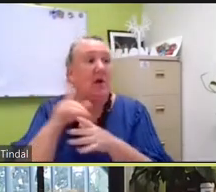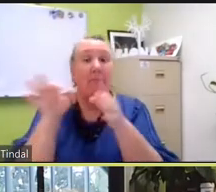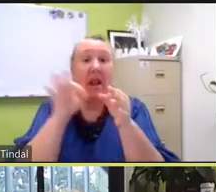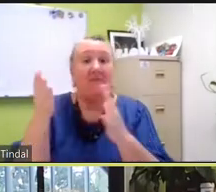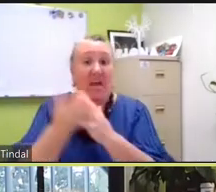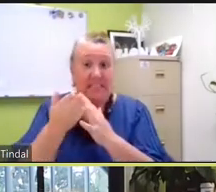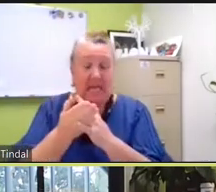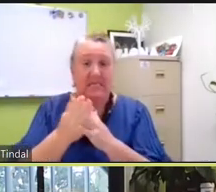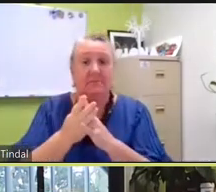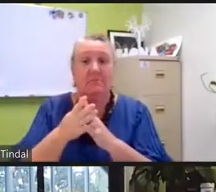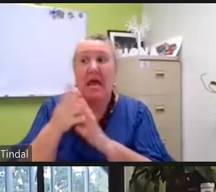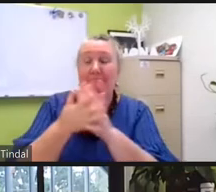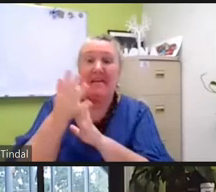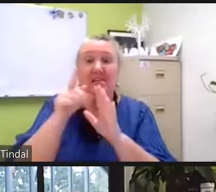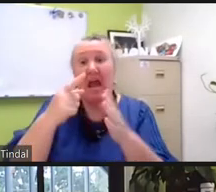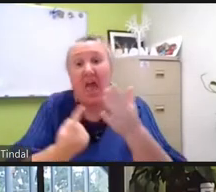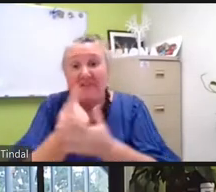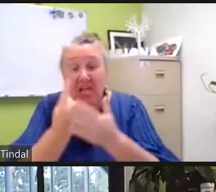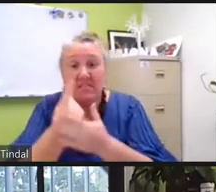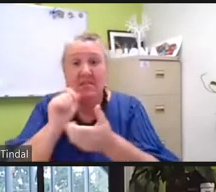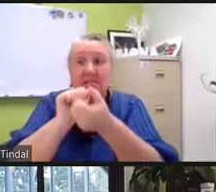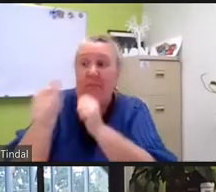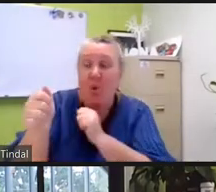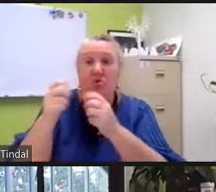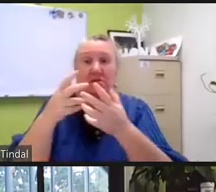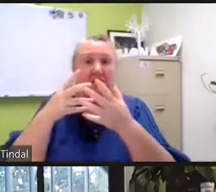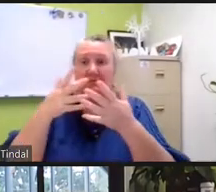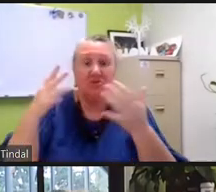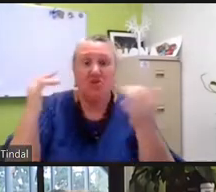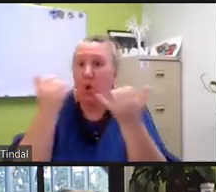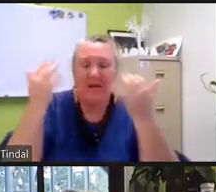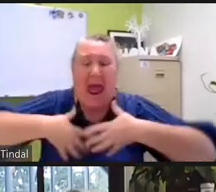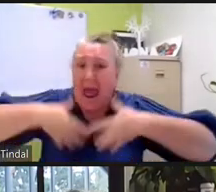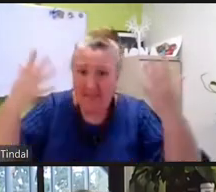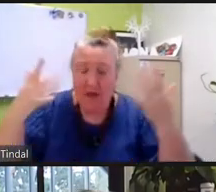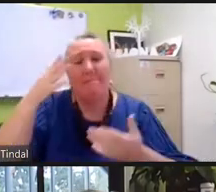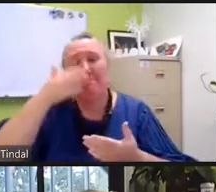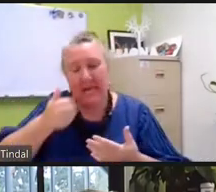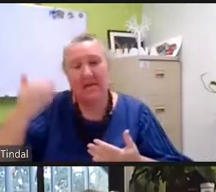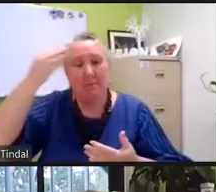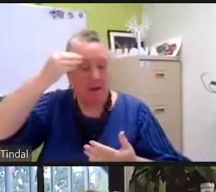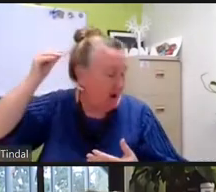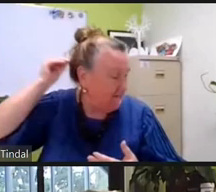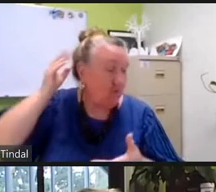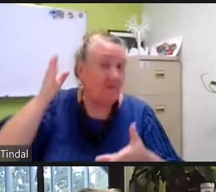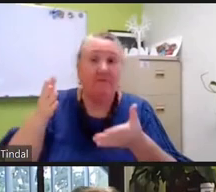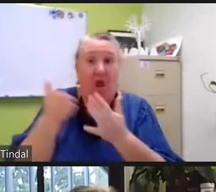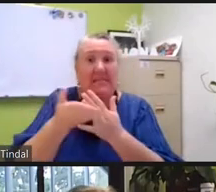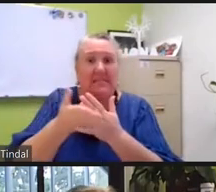for access, that could be for events, sporting events, social events, whatever it might be,